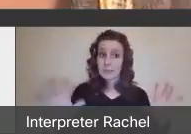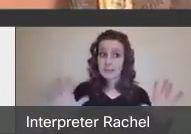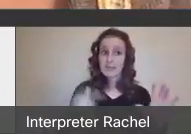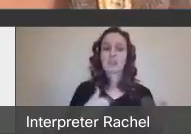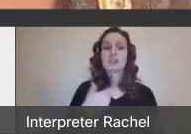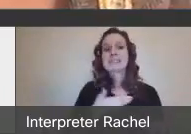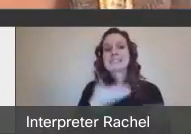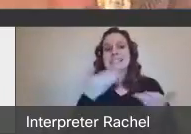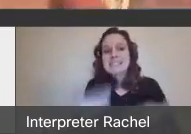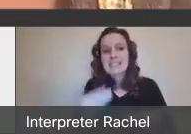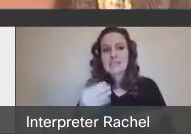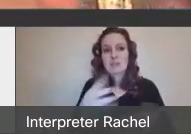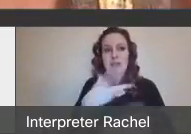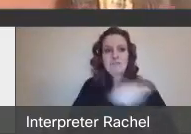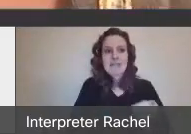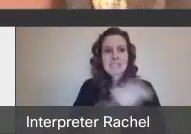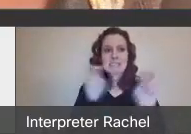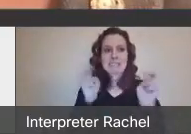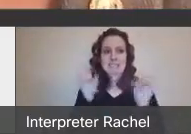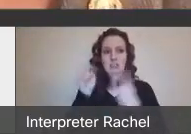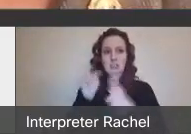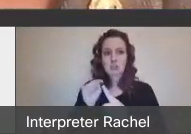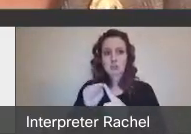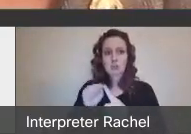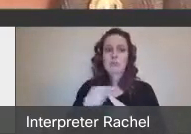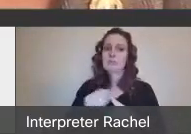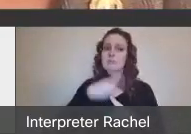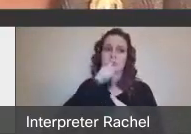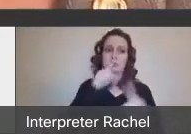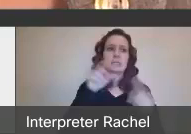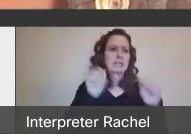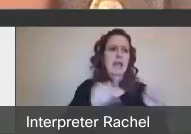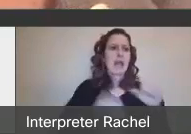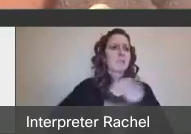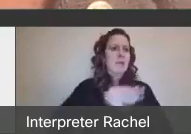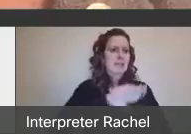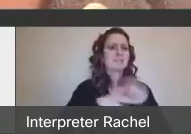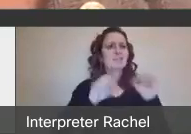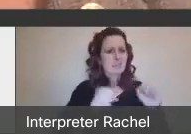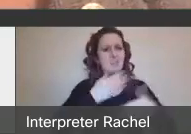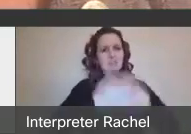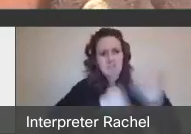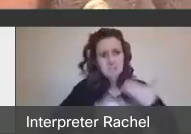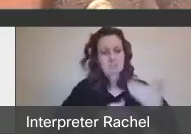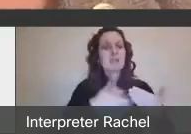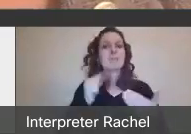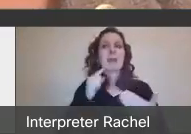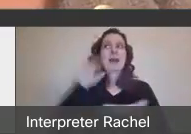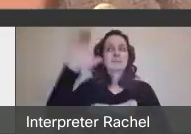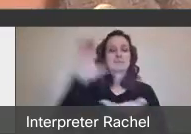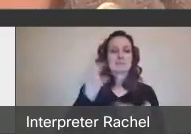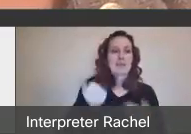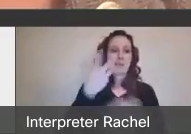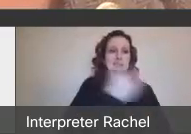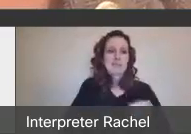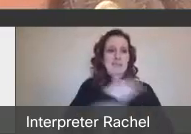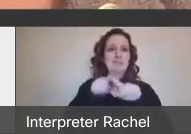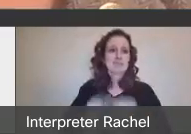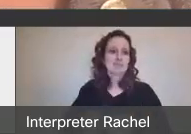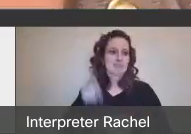issue, that's one thing, compared to the capacity issue. So the capacity of this site is large.